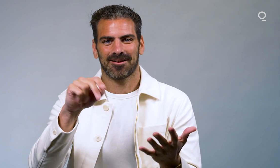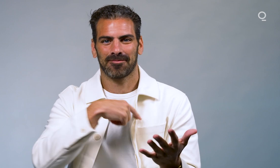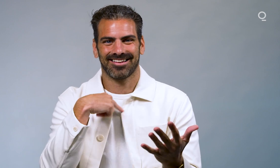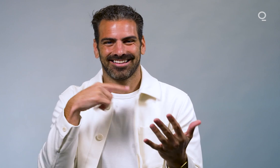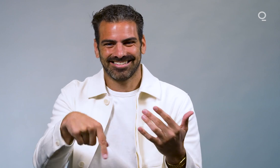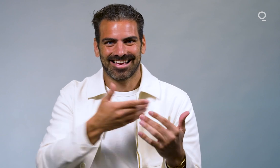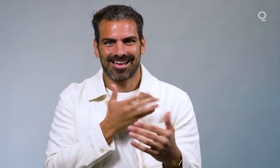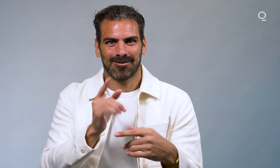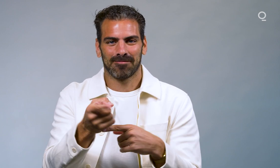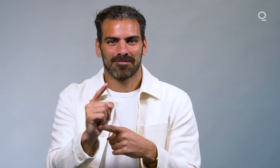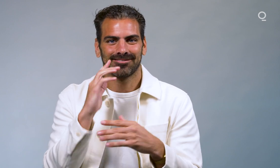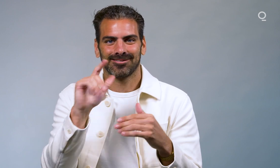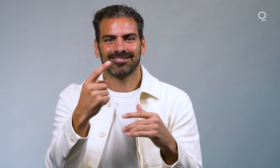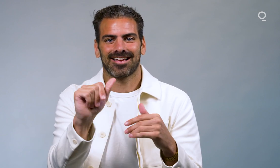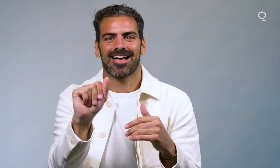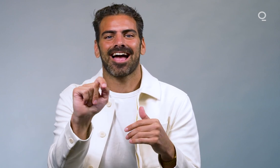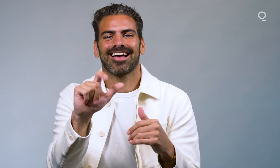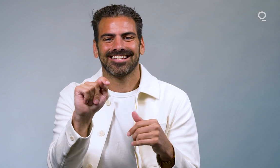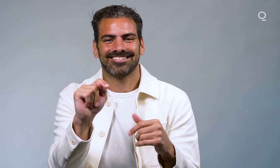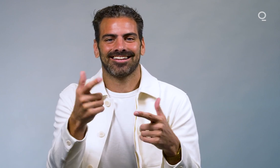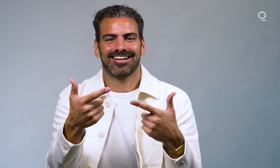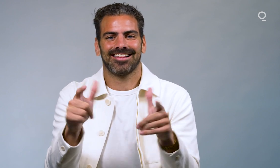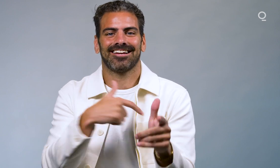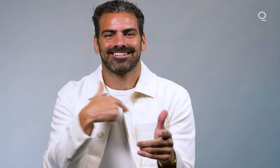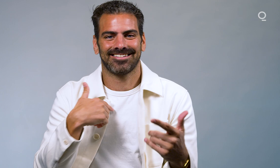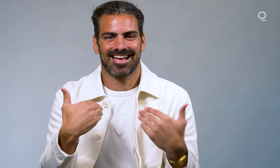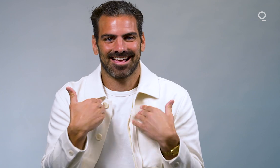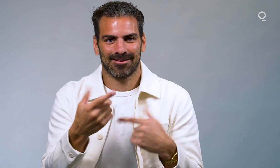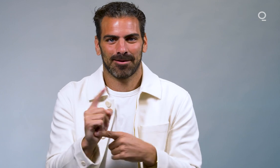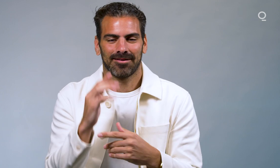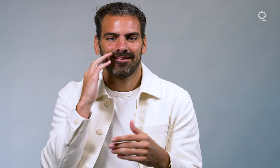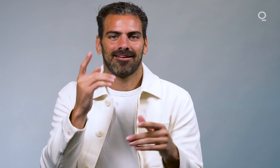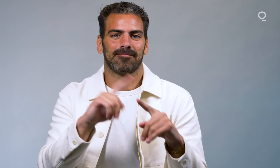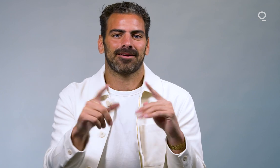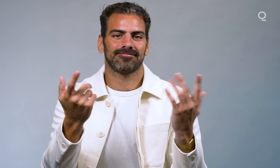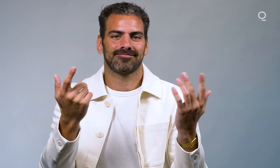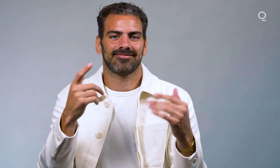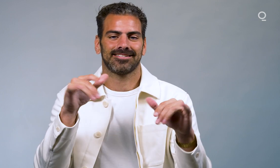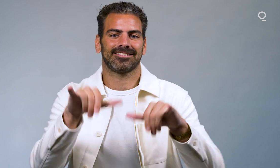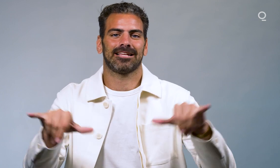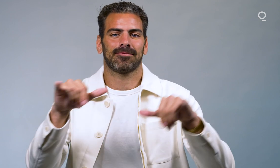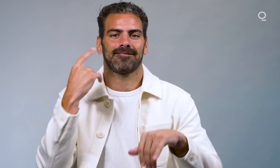this is such a historic moment and it really felt like a moment for us. And I thought, "At least let us have this one night."